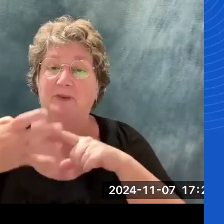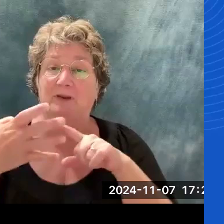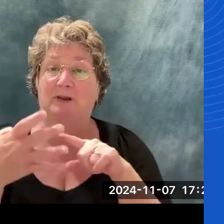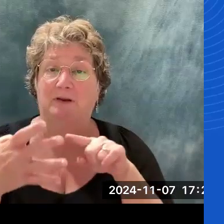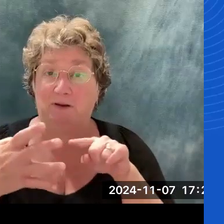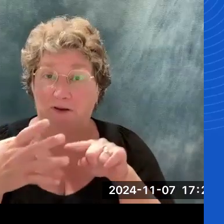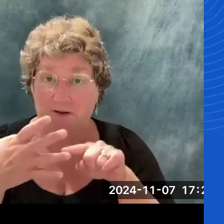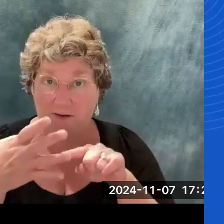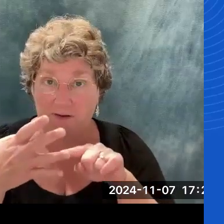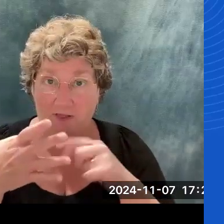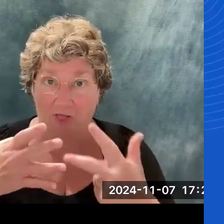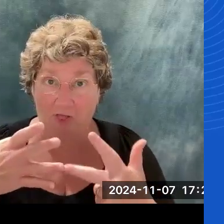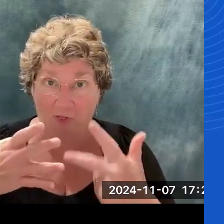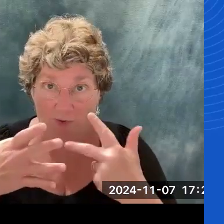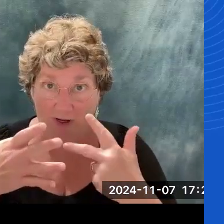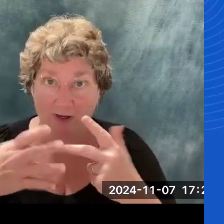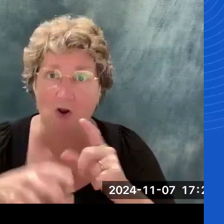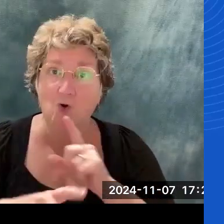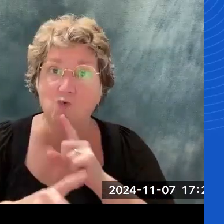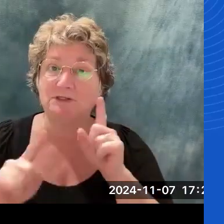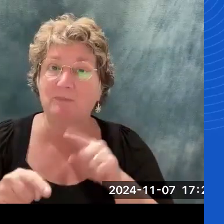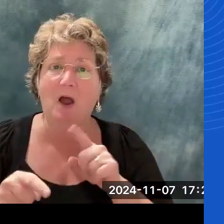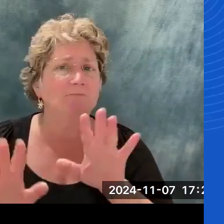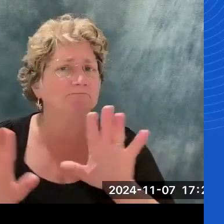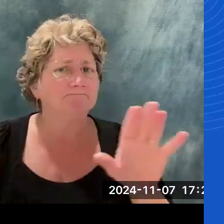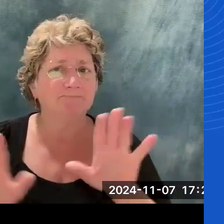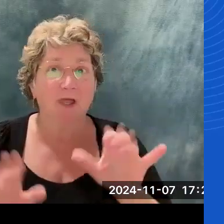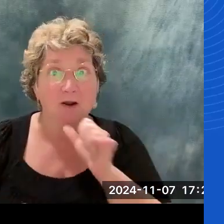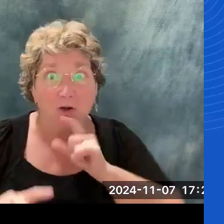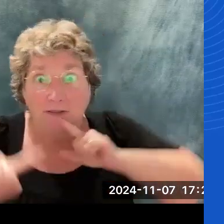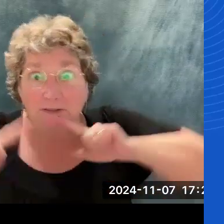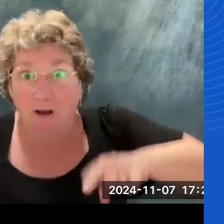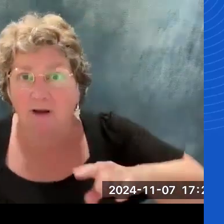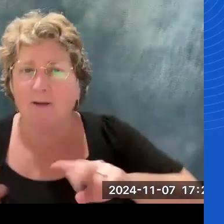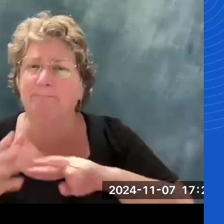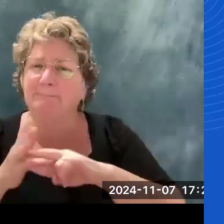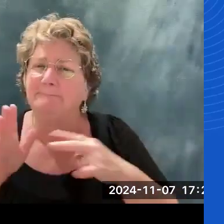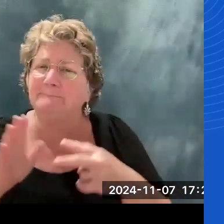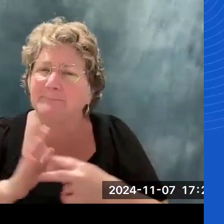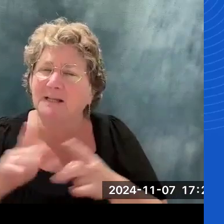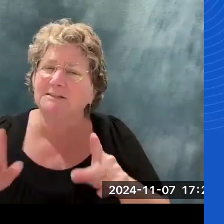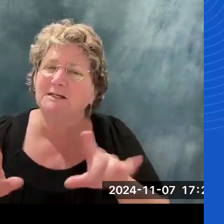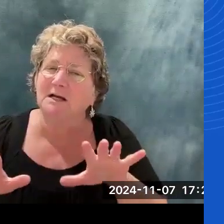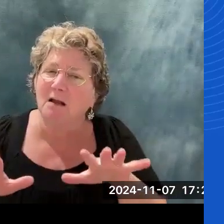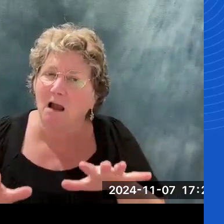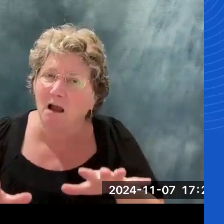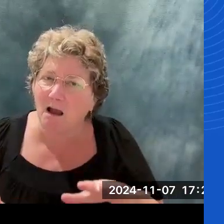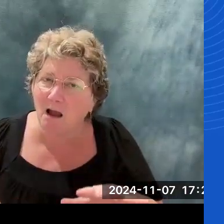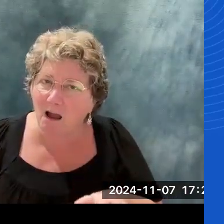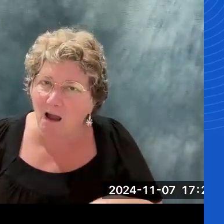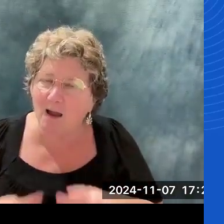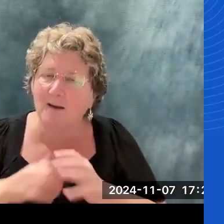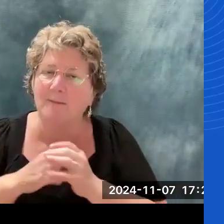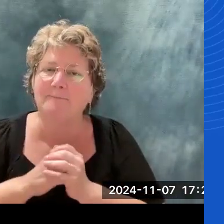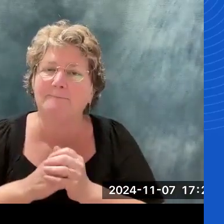responding, that we're doing something about that afterwards, whether that means encouraging support, working with them to come up with